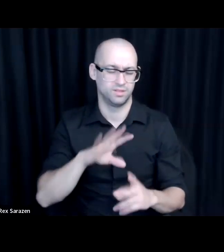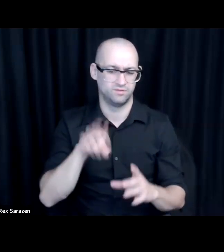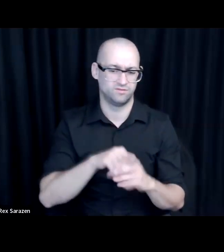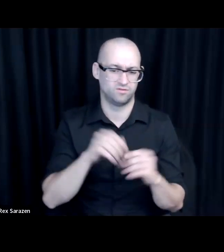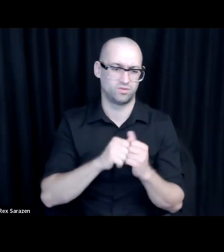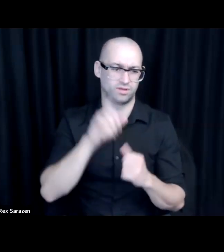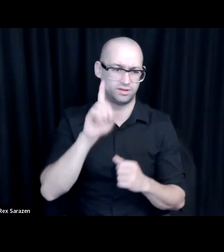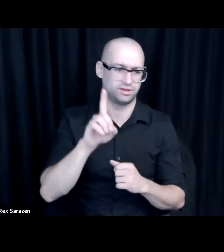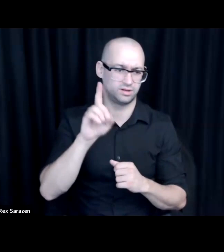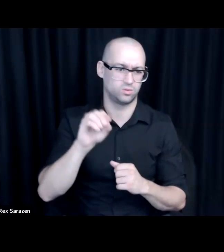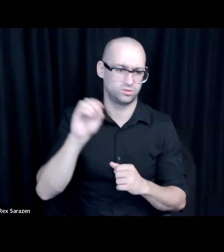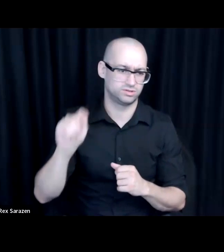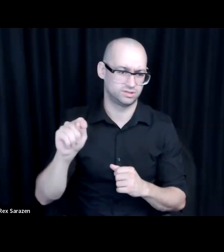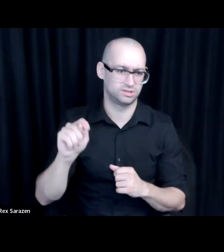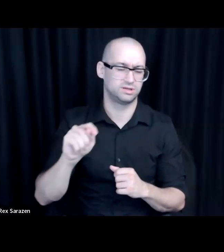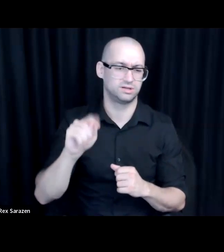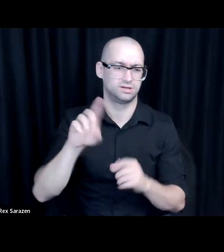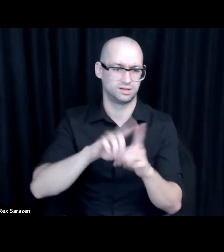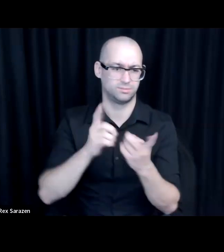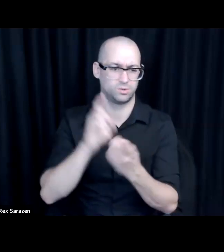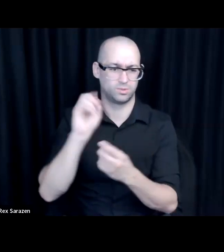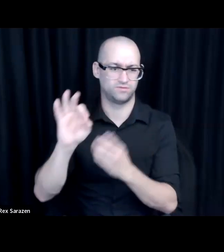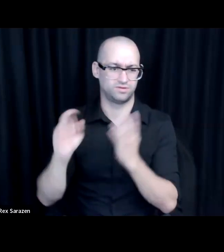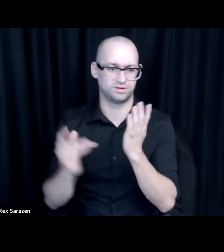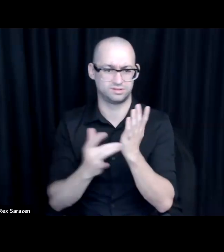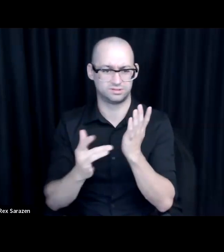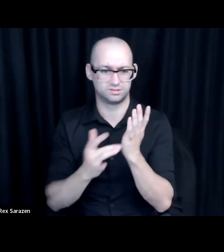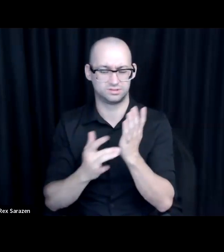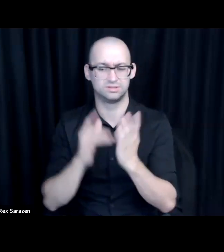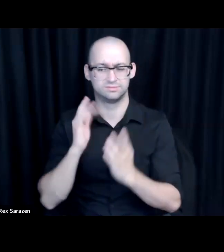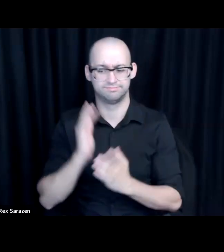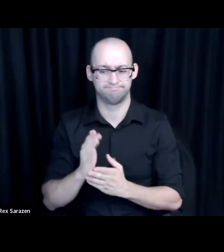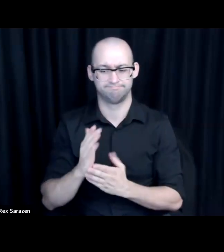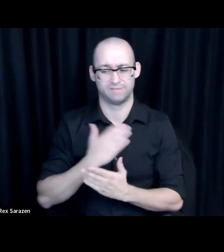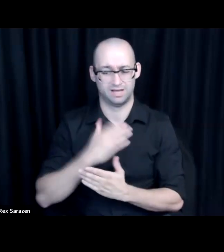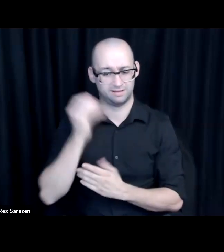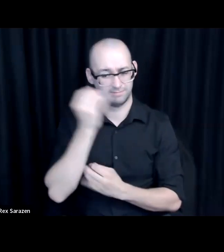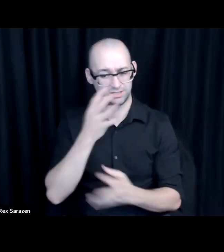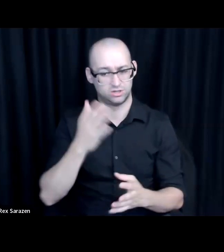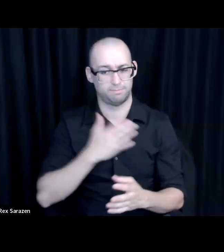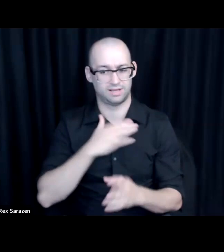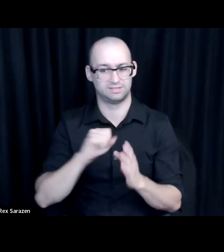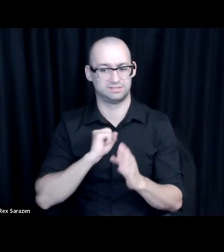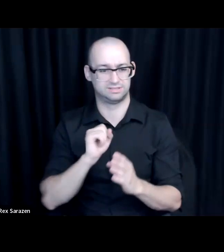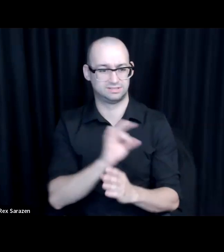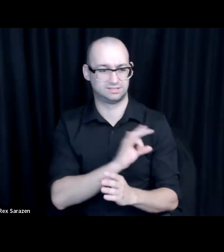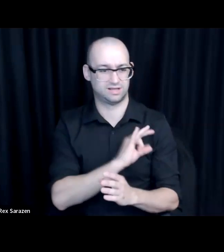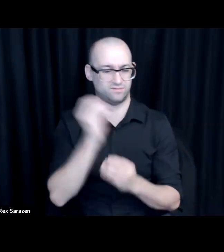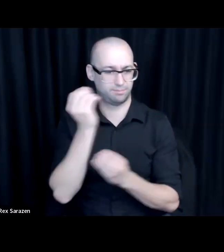Tribal Advisor. So you know my information and my staff’s information is included in the slides